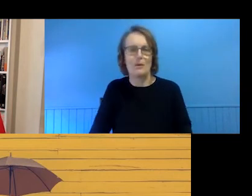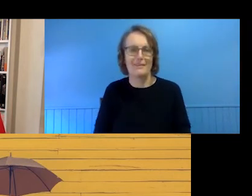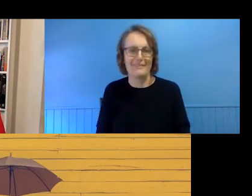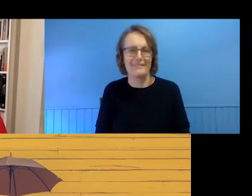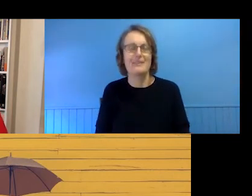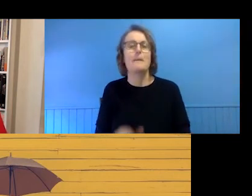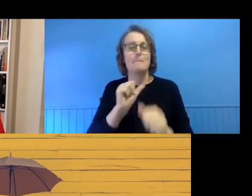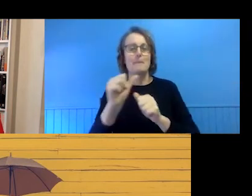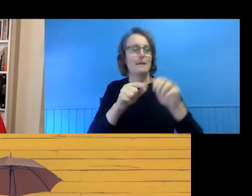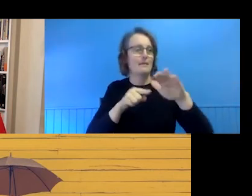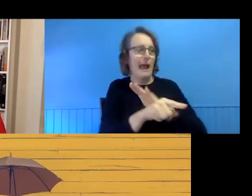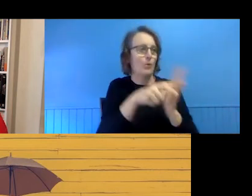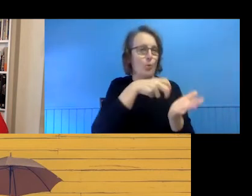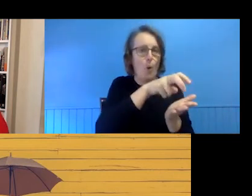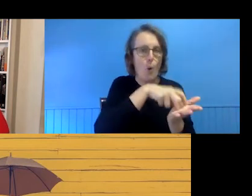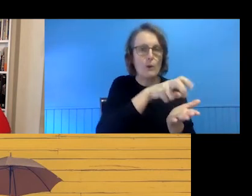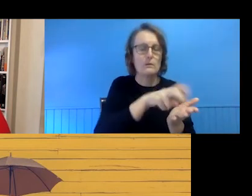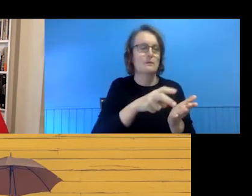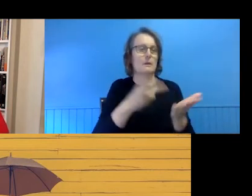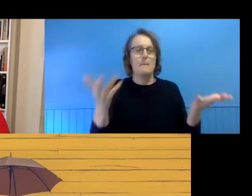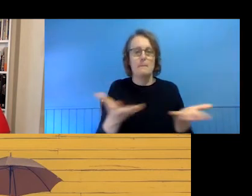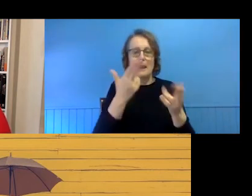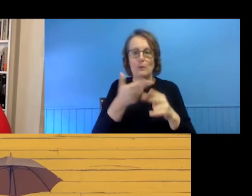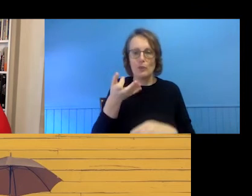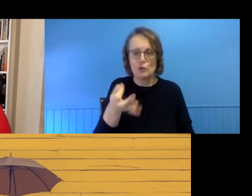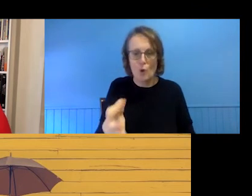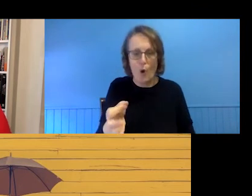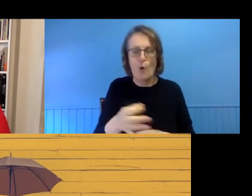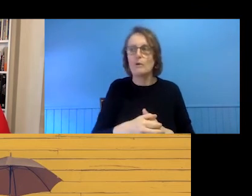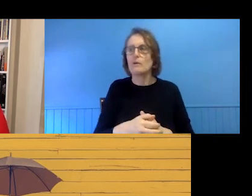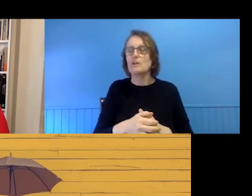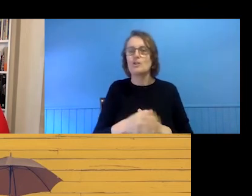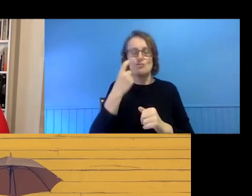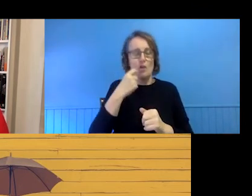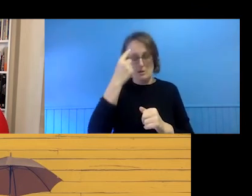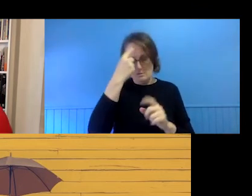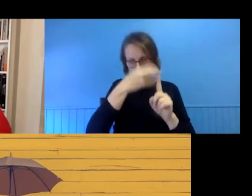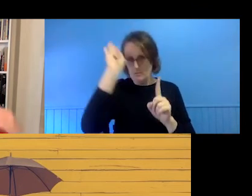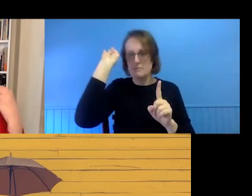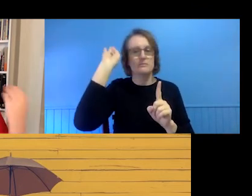walk, play with your dog. Figure out some other way of disstrategying yourself. If you really